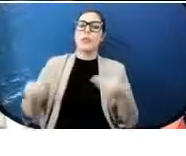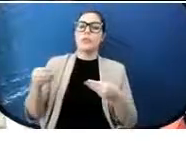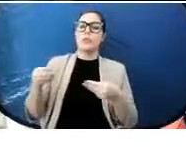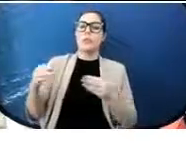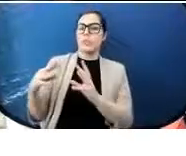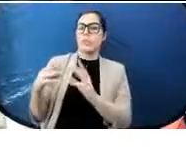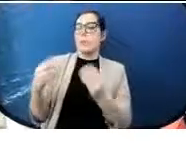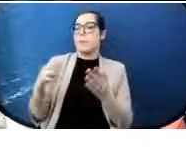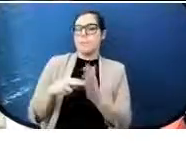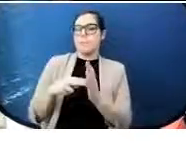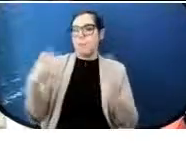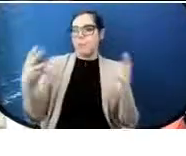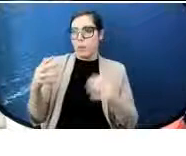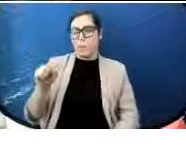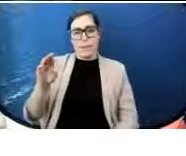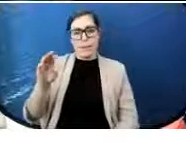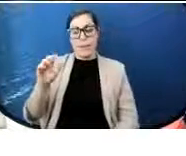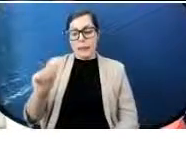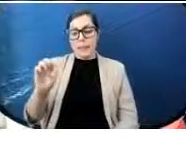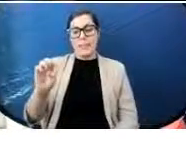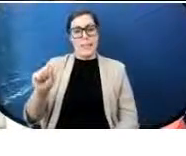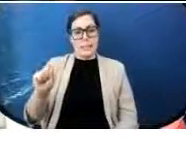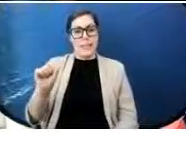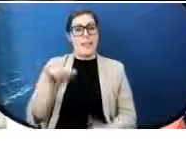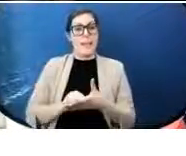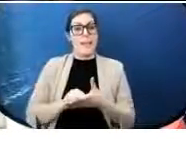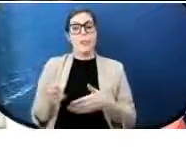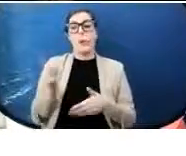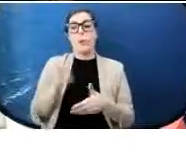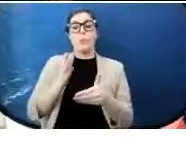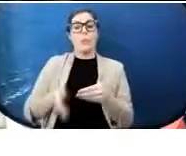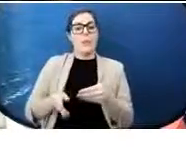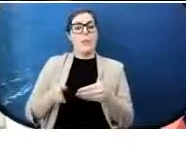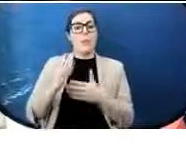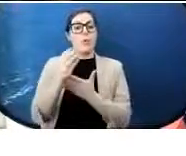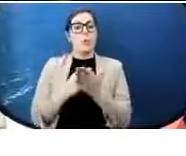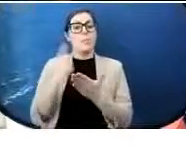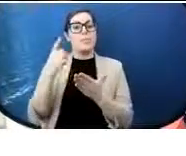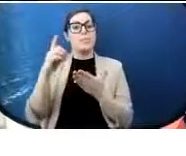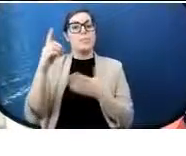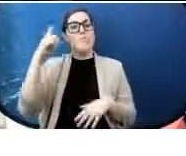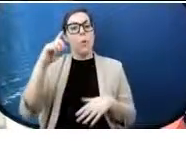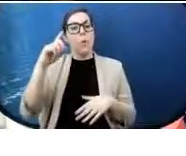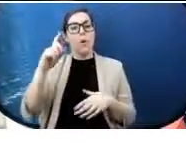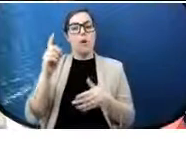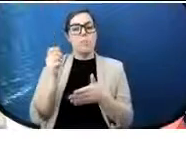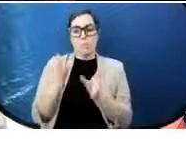So the AES is a weekend course that is designed to prepare people with disabilities with limited